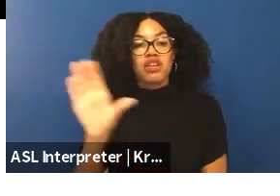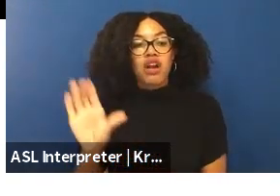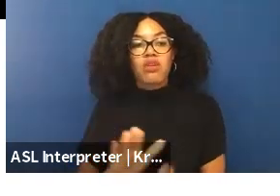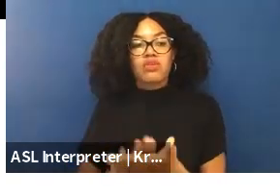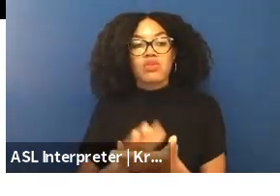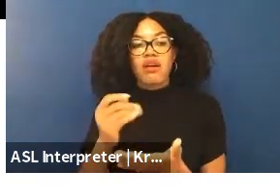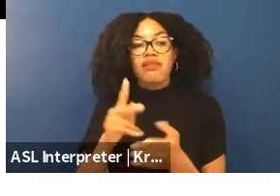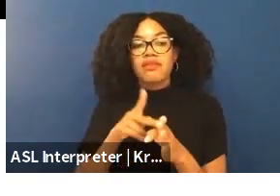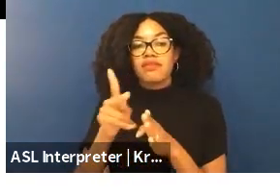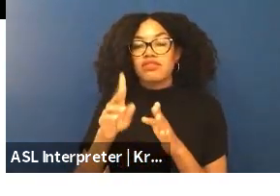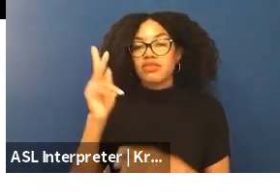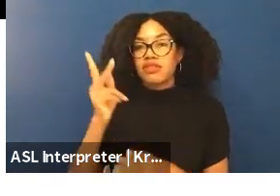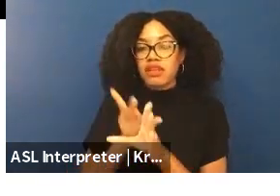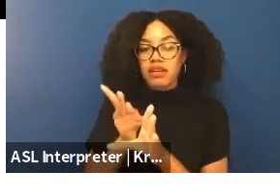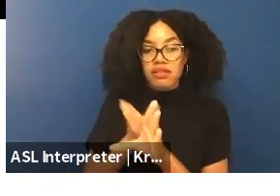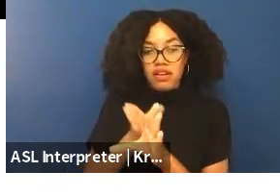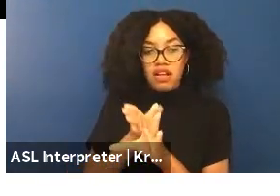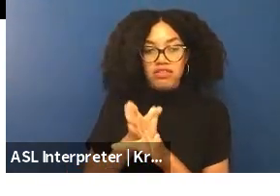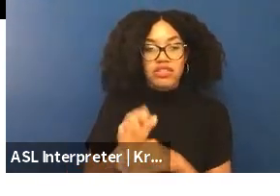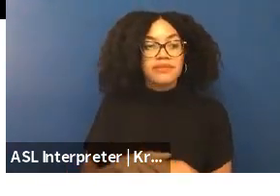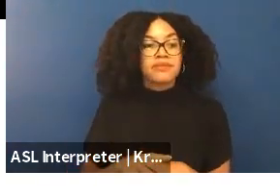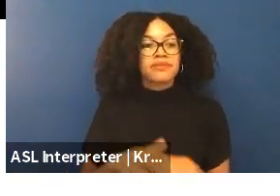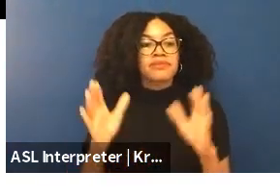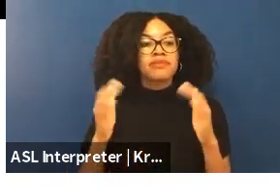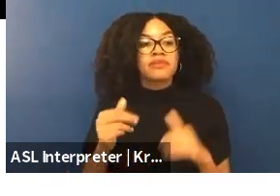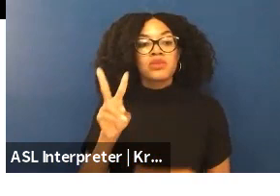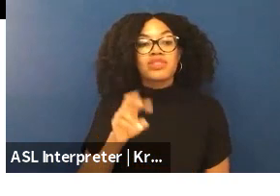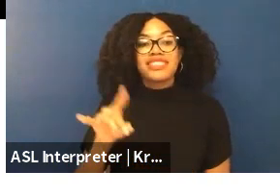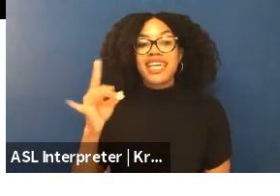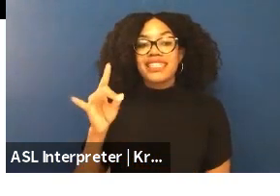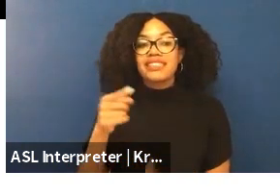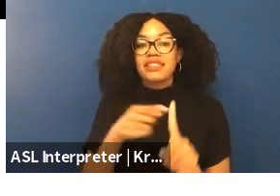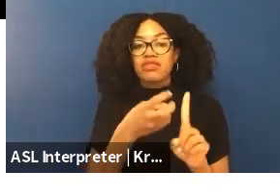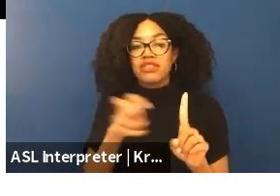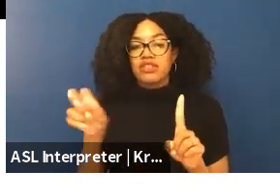In 2018, Jamie transitioned to faculty and dissertation chair in Walden's Ed.D. Higher